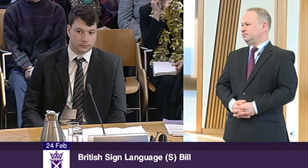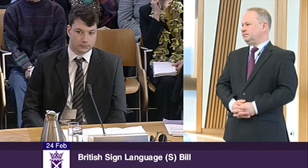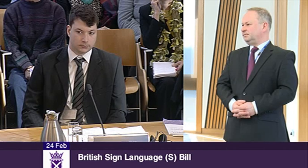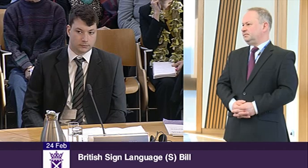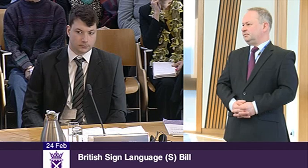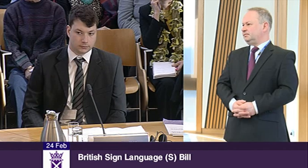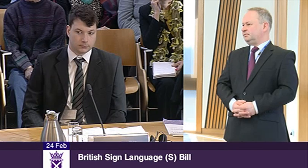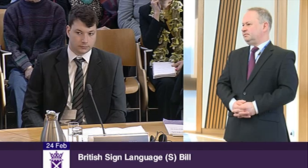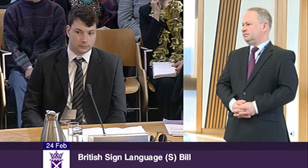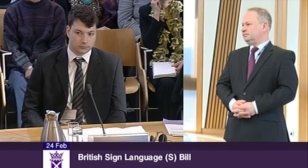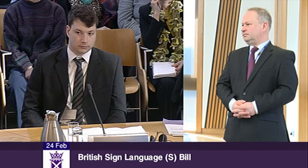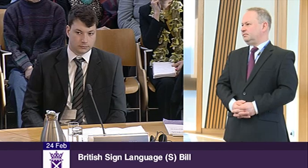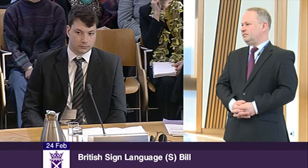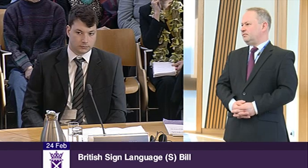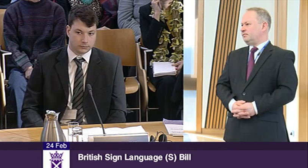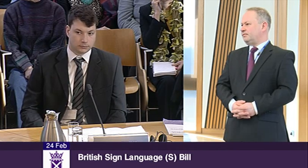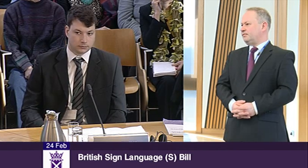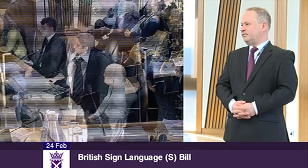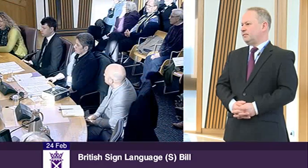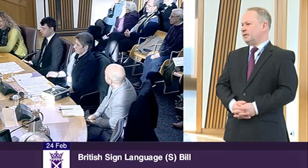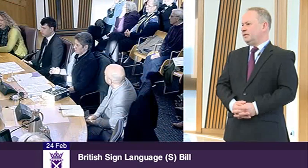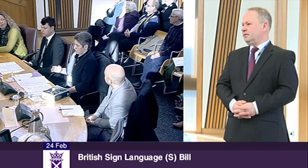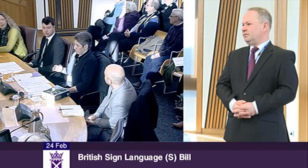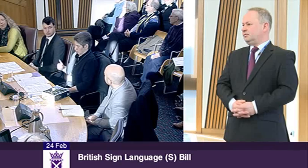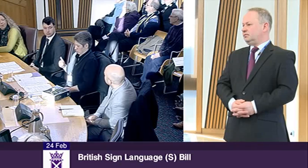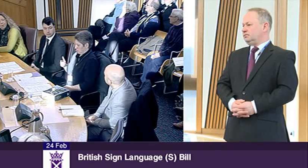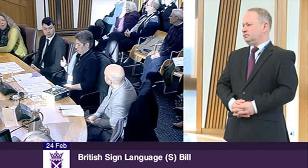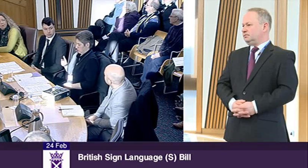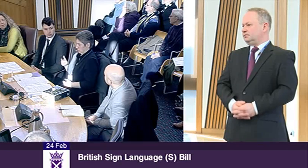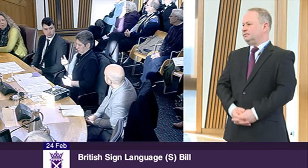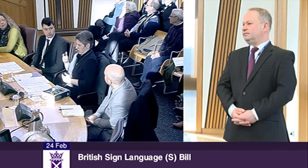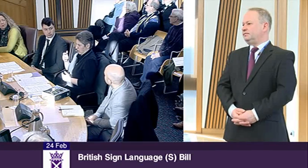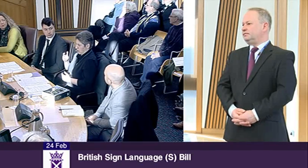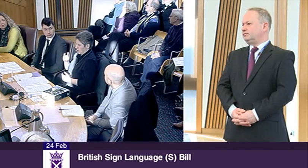enough within the spectrum of needs and the services to meet those needs.